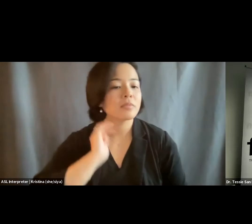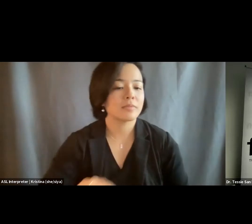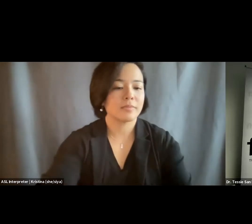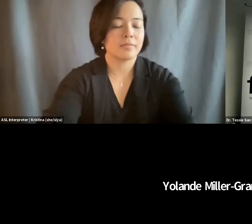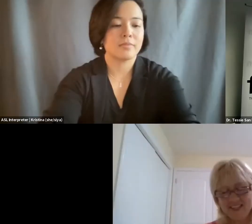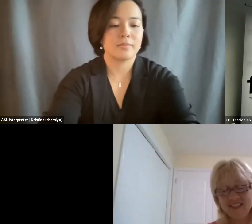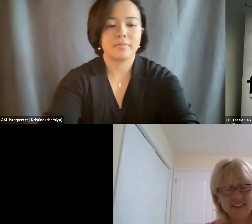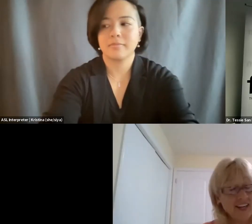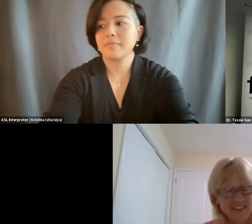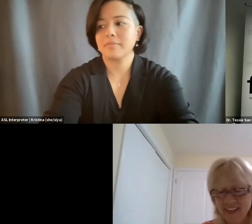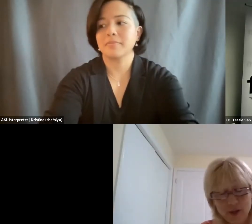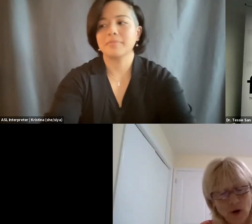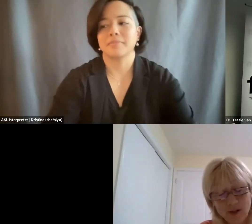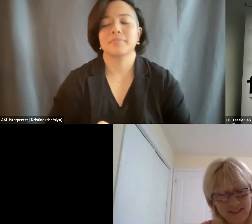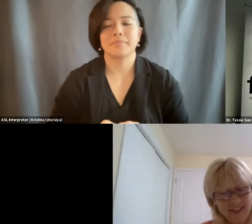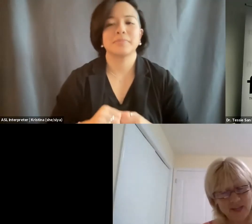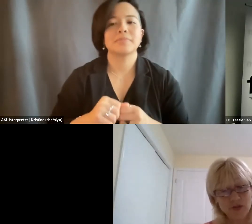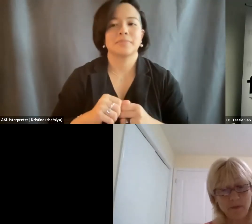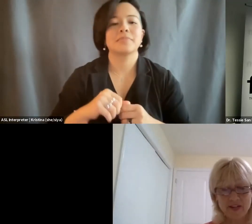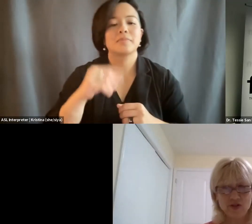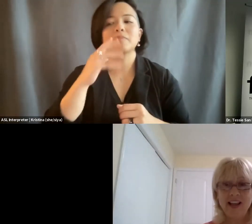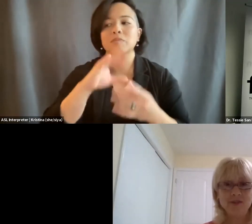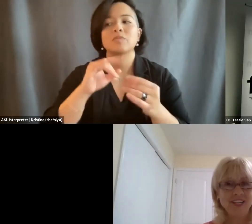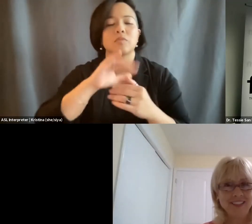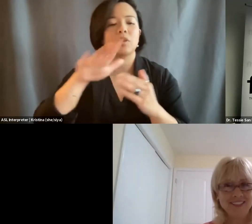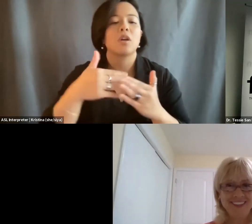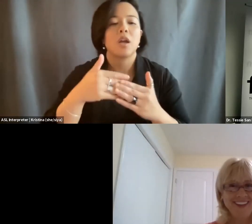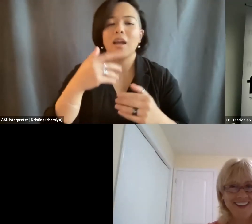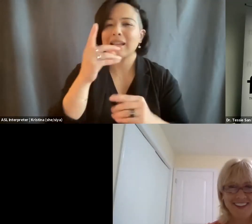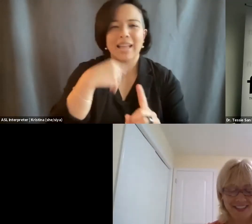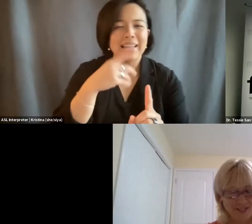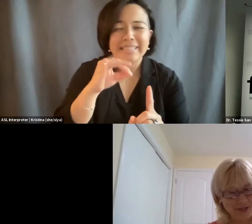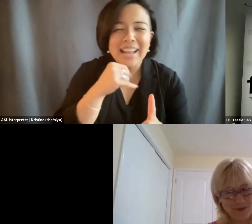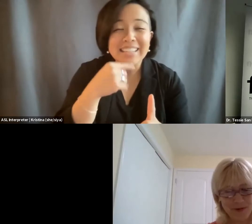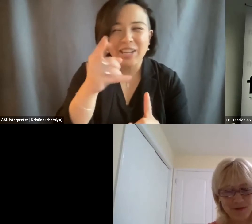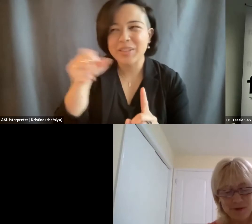Thank you, Tessie. Didn't I tell you all that Tessie was a passionate advocate? This is just wonderful.